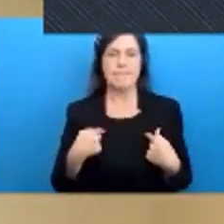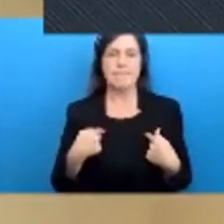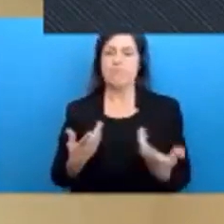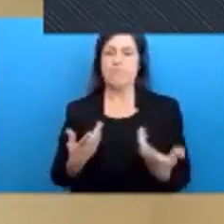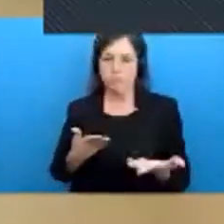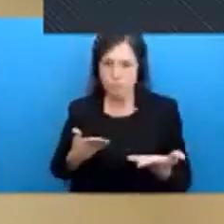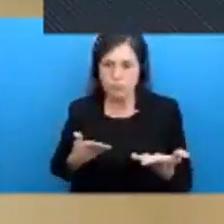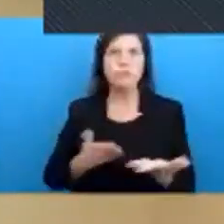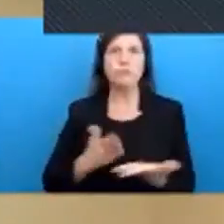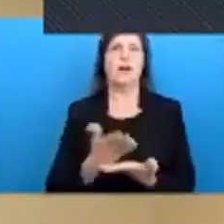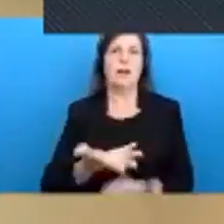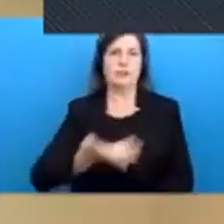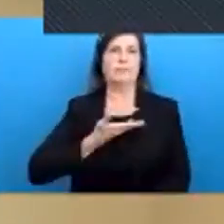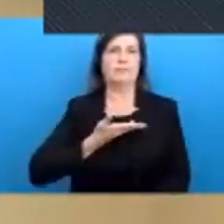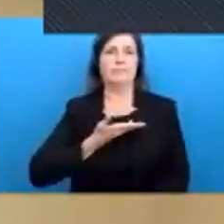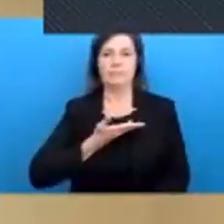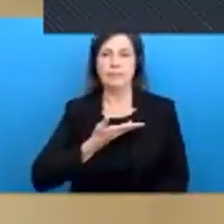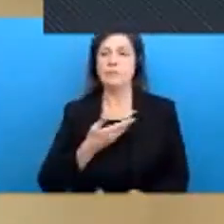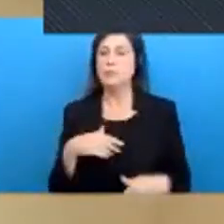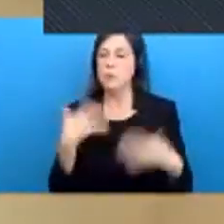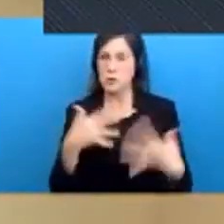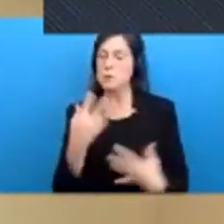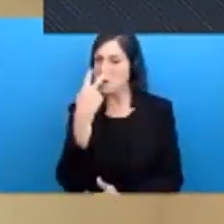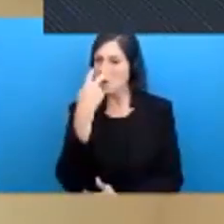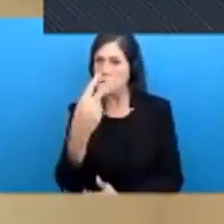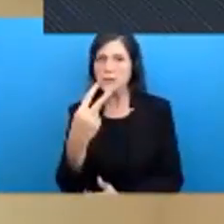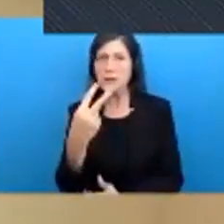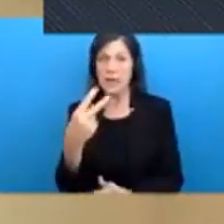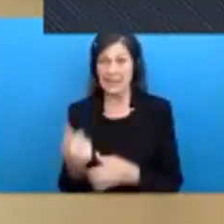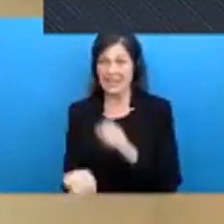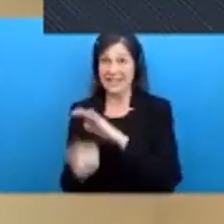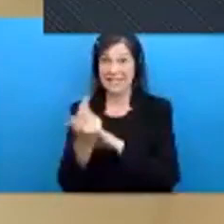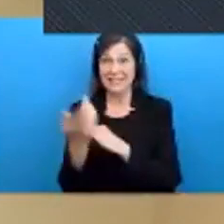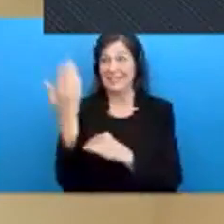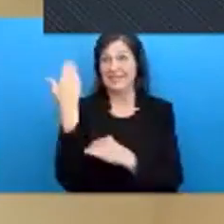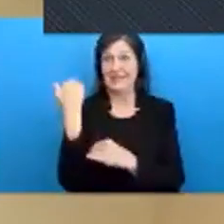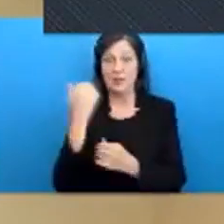International Day of Sign Languages was celebrated in